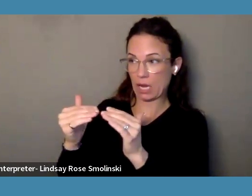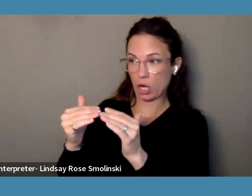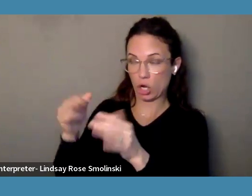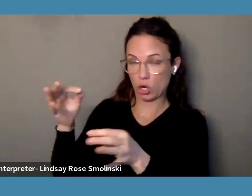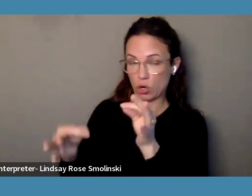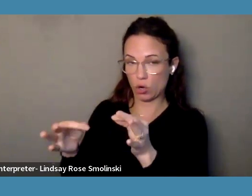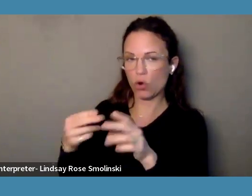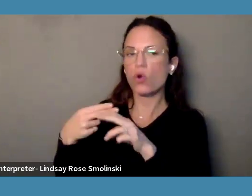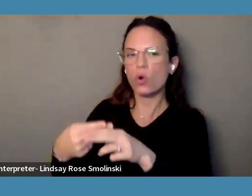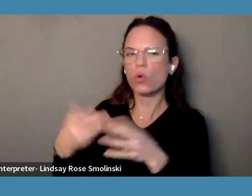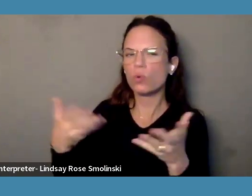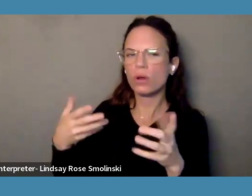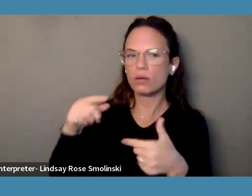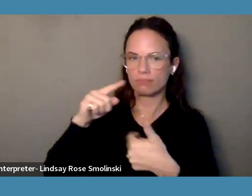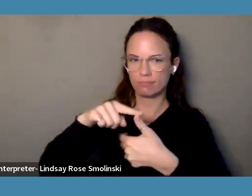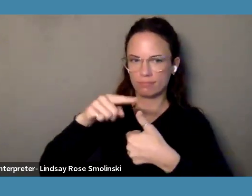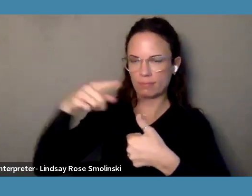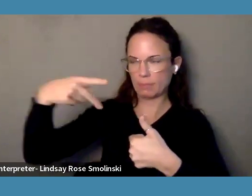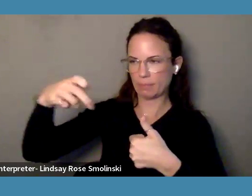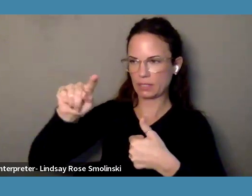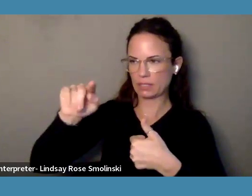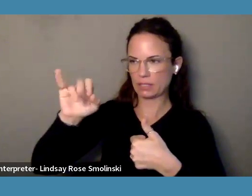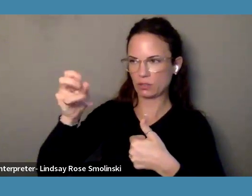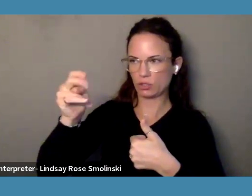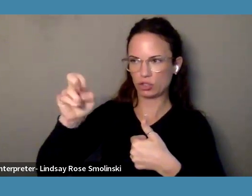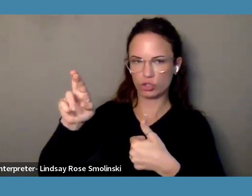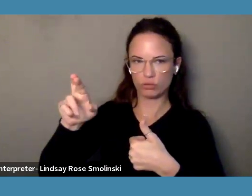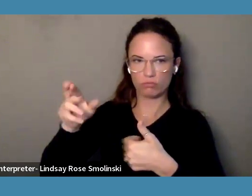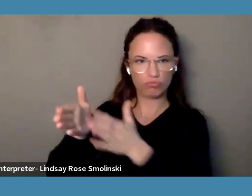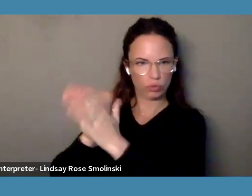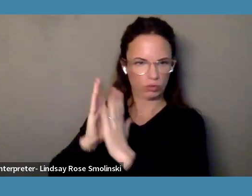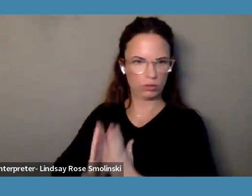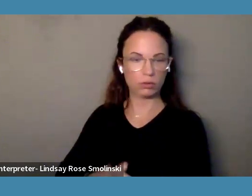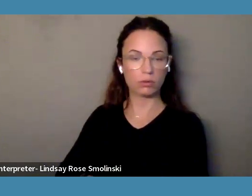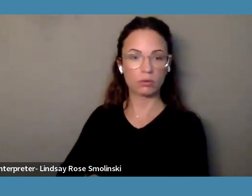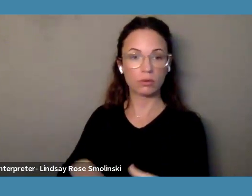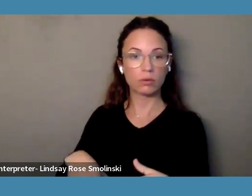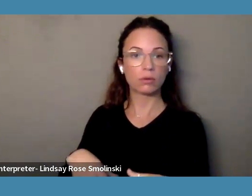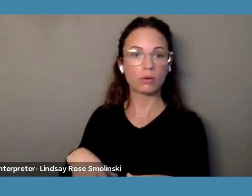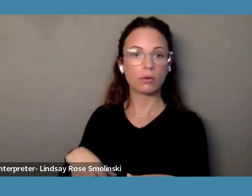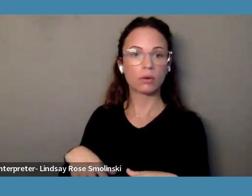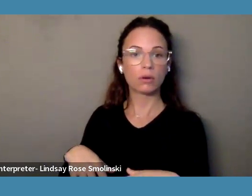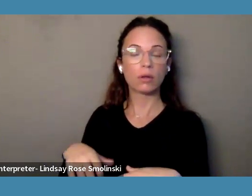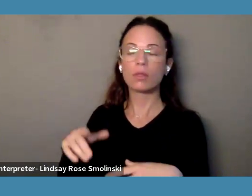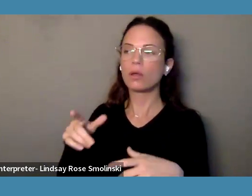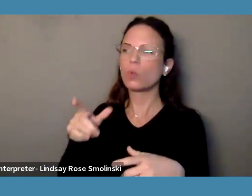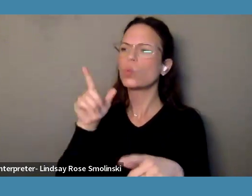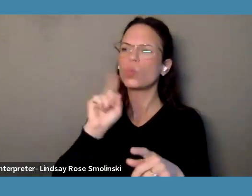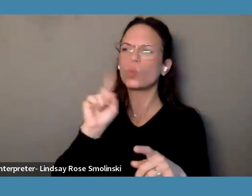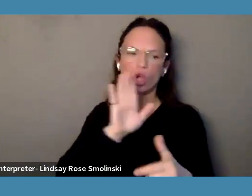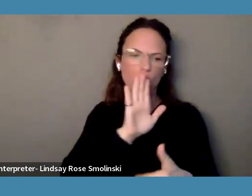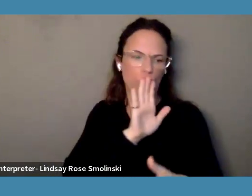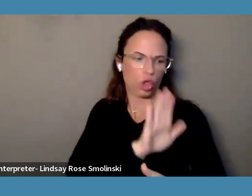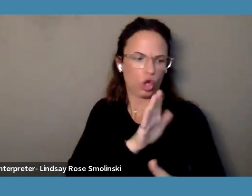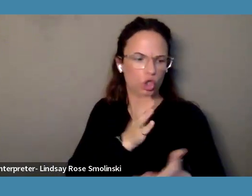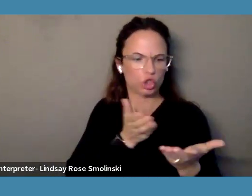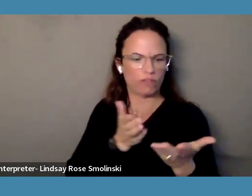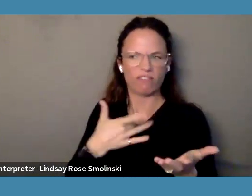is called the petitioner, the person requesting an appeal, the person whose services are being reduced or denied or terminated.